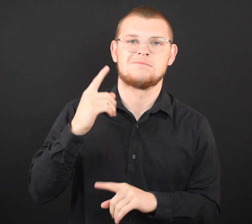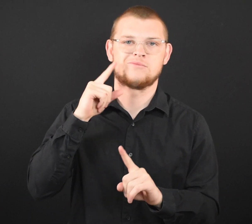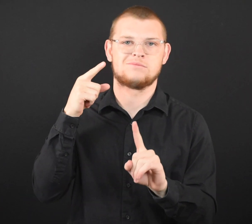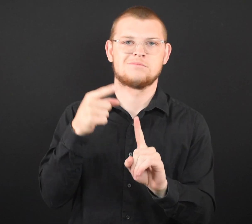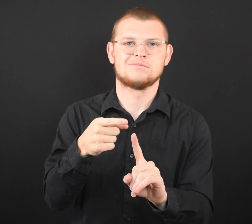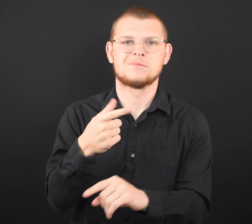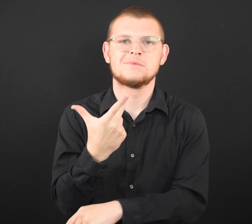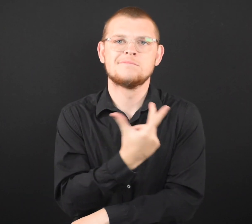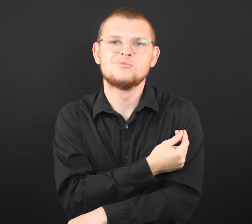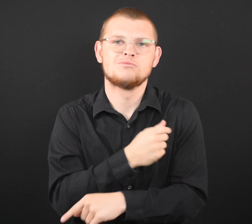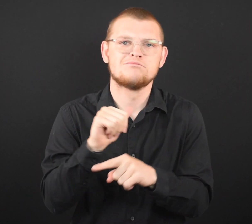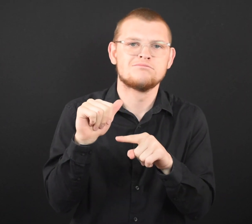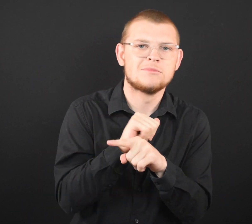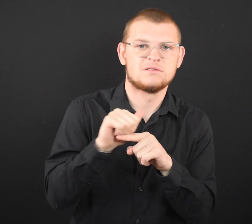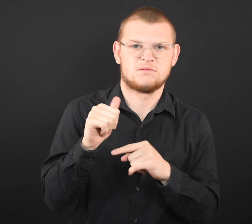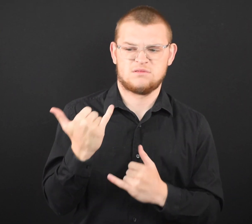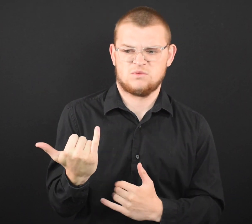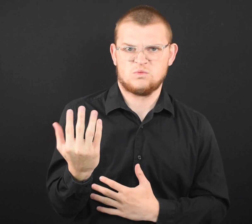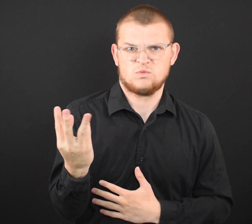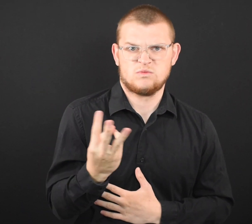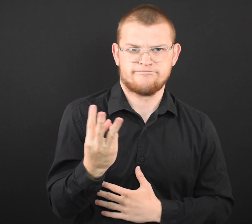scheduled for Wednesday. ○